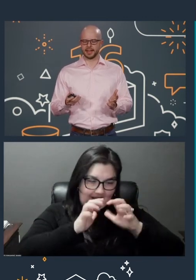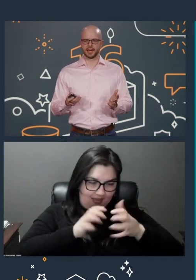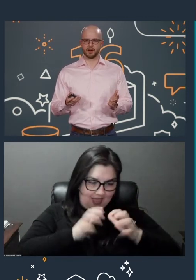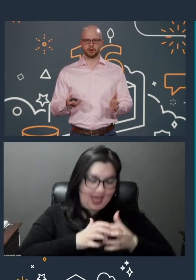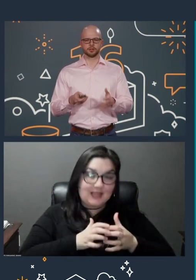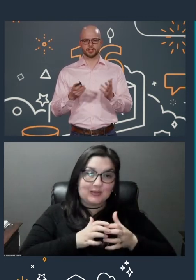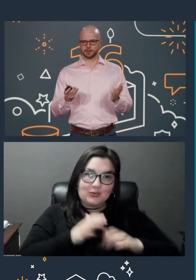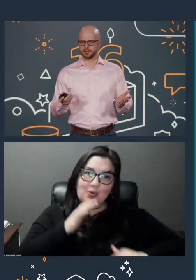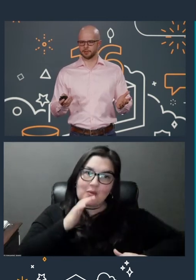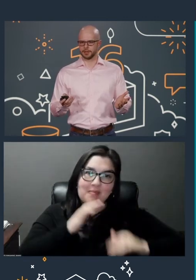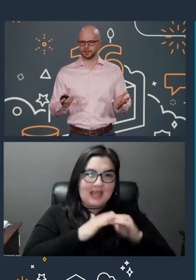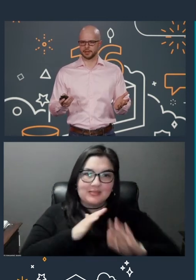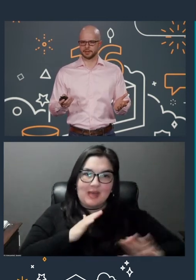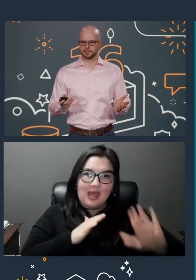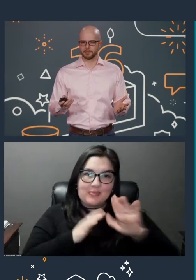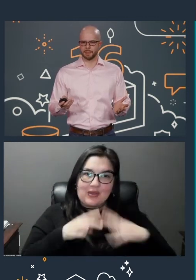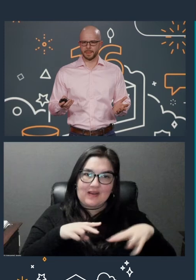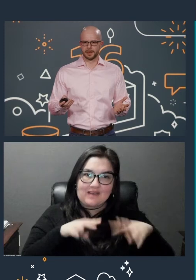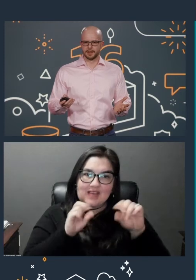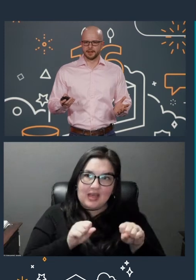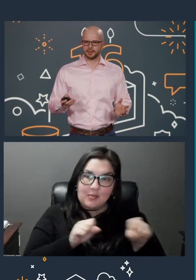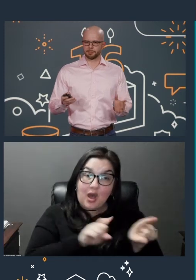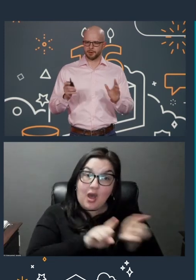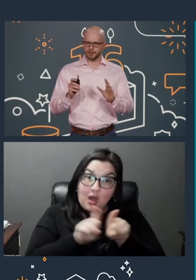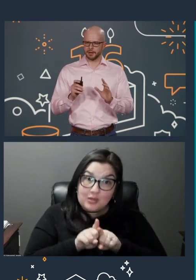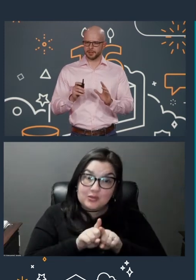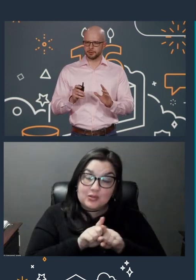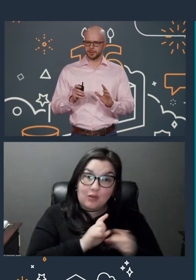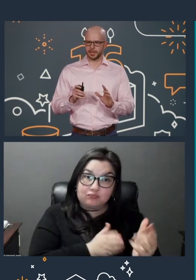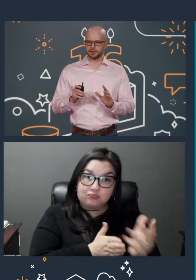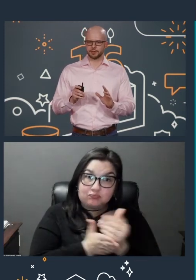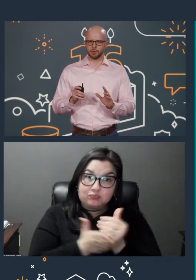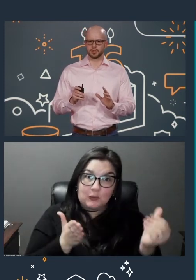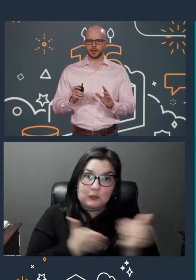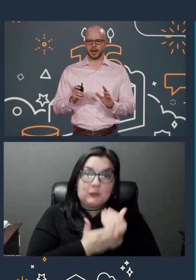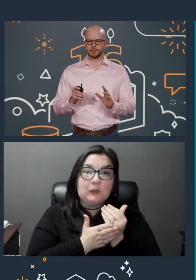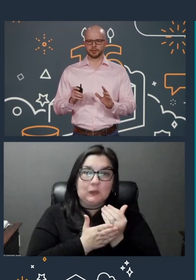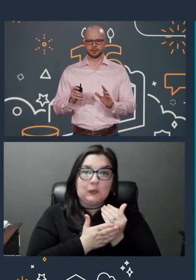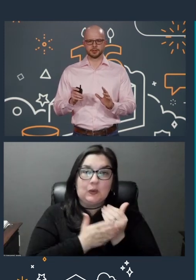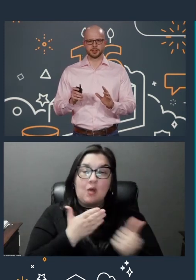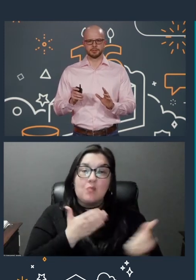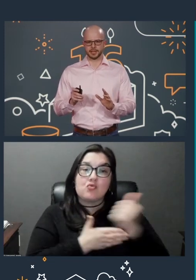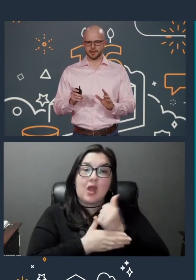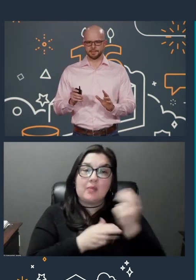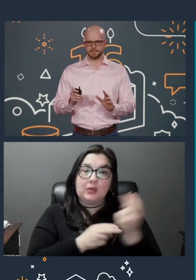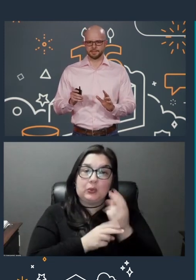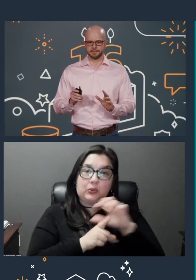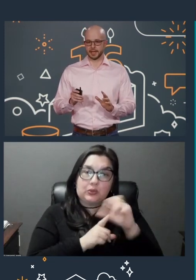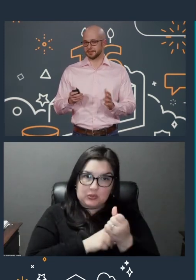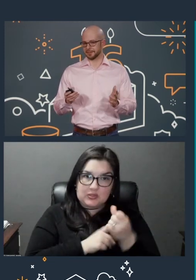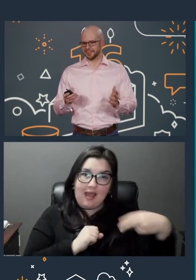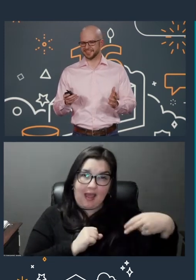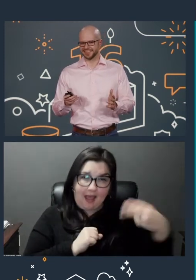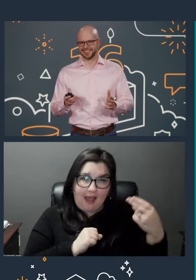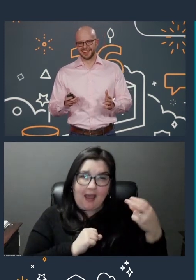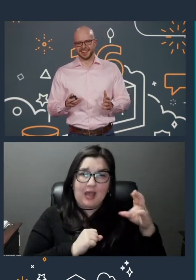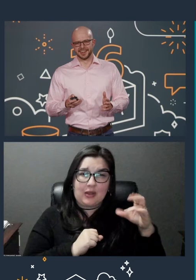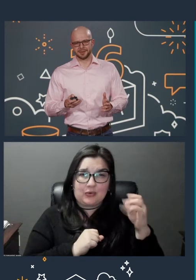and also generate new insights. Now the primary use case was high resolution media, and still is.